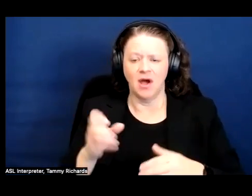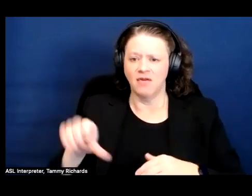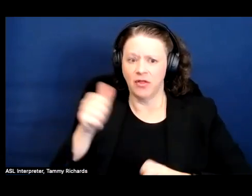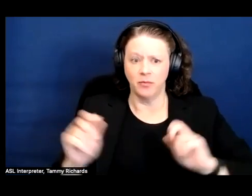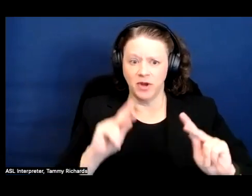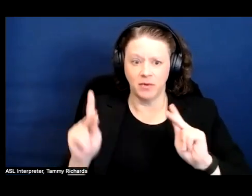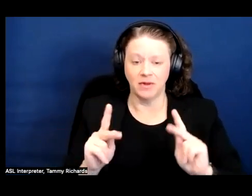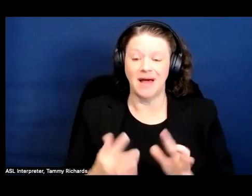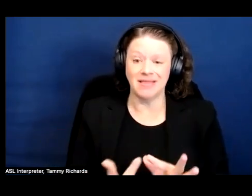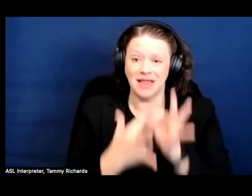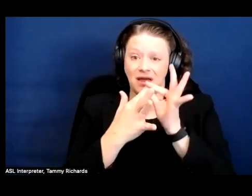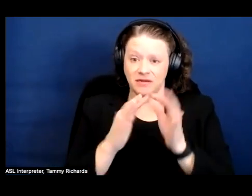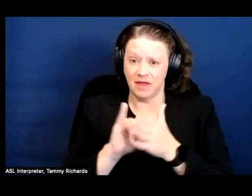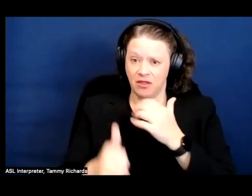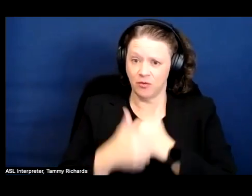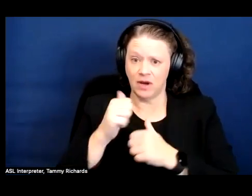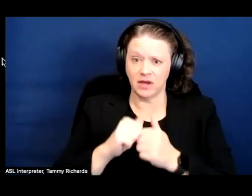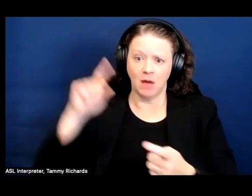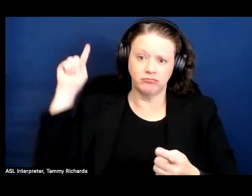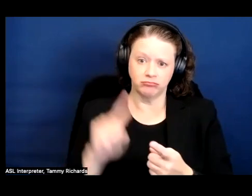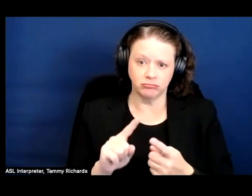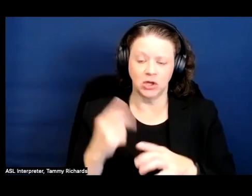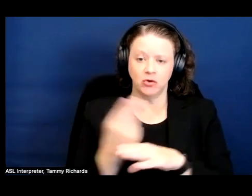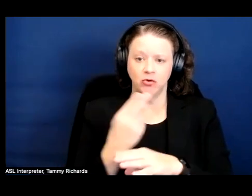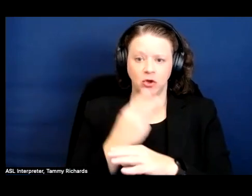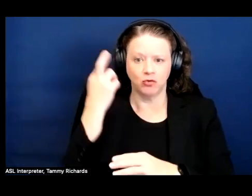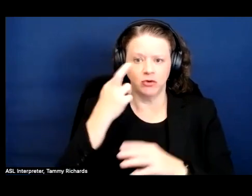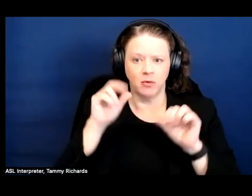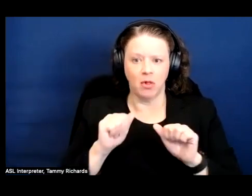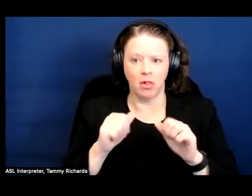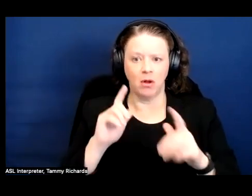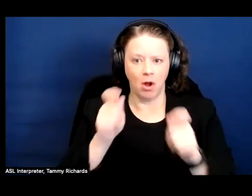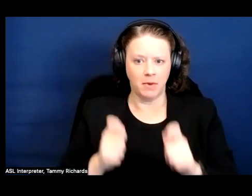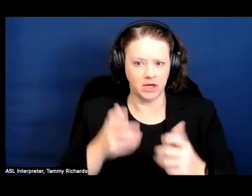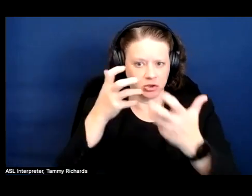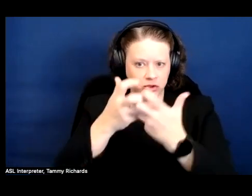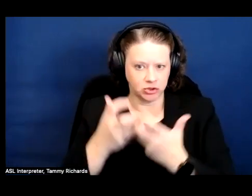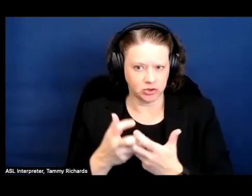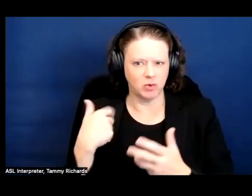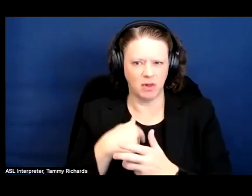to pick up items for them or to be close to them to provide balance, things like that, that is perfectly okay.